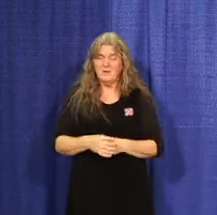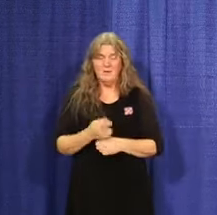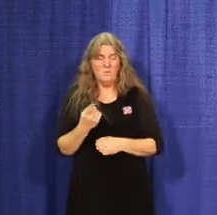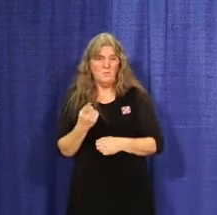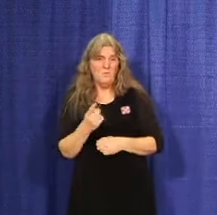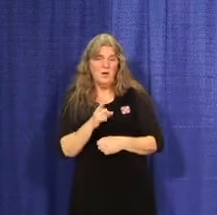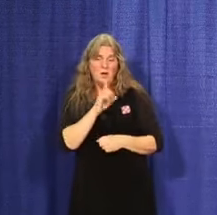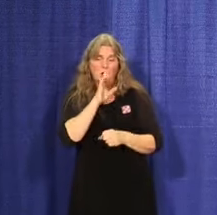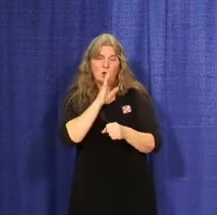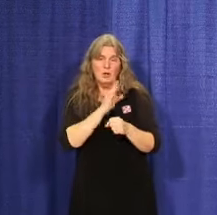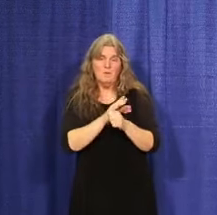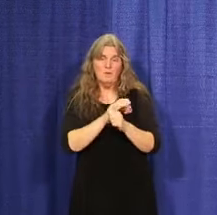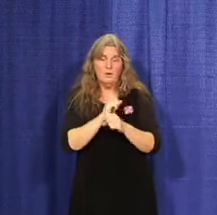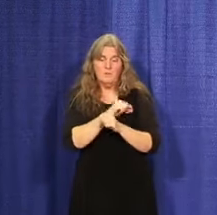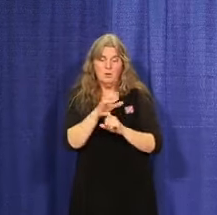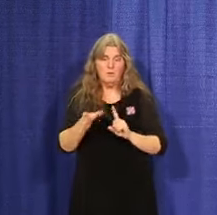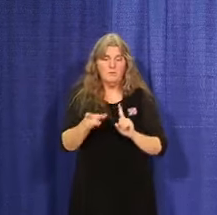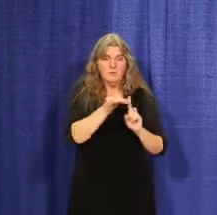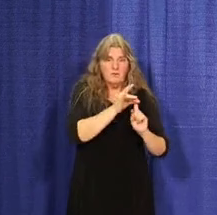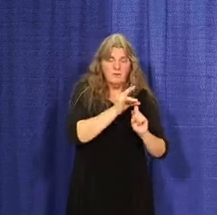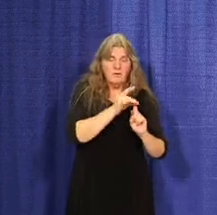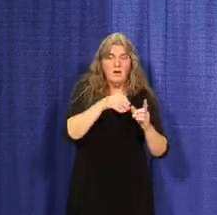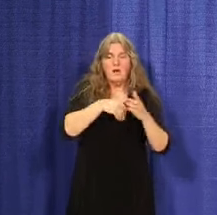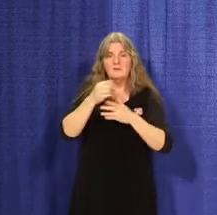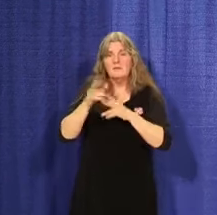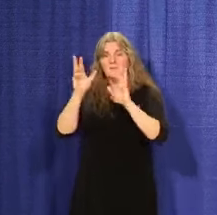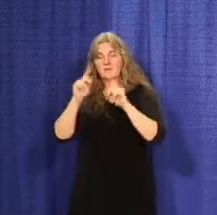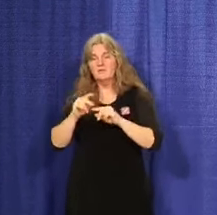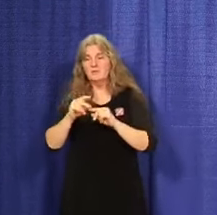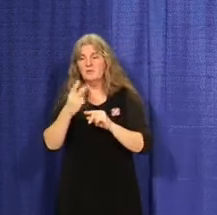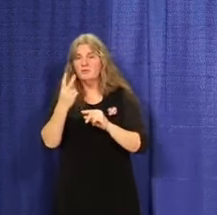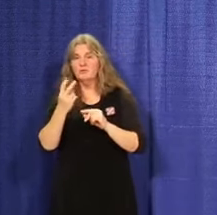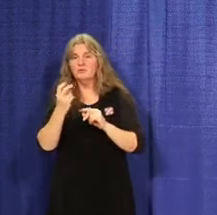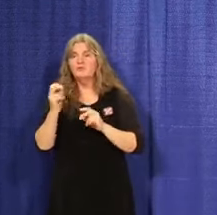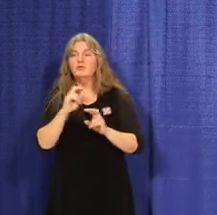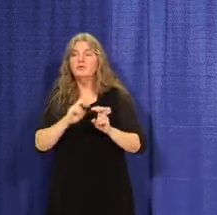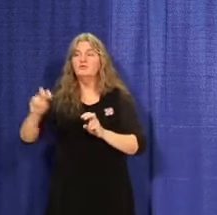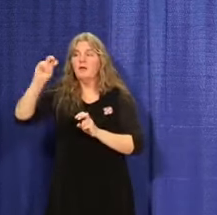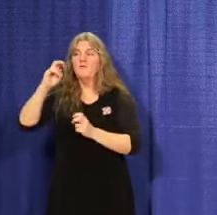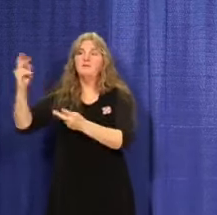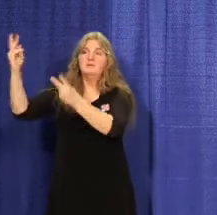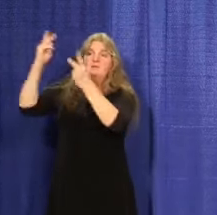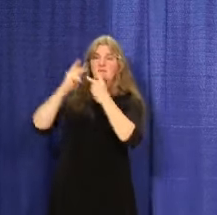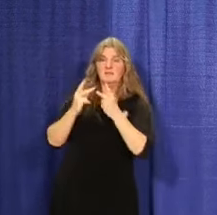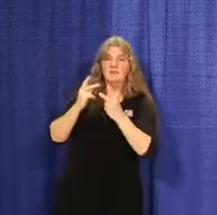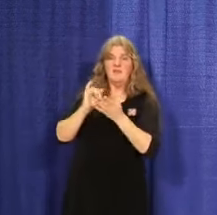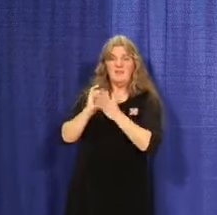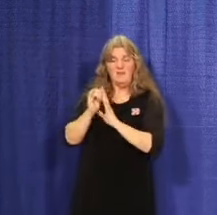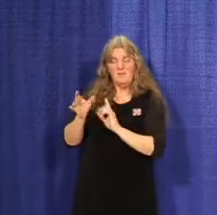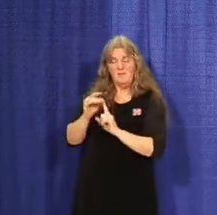outside resident in hospital here, two travellers coming and going, that is about all we have seen in this long period of